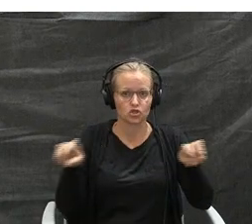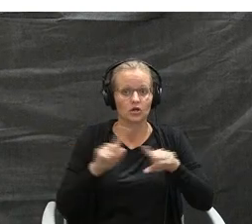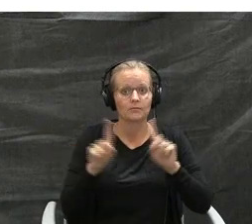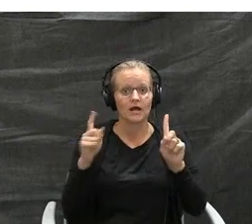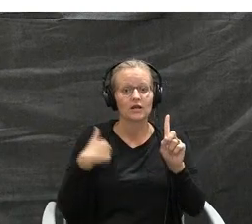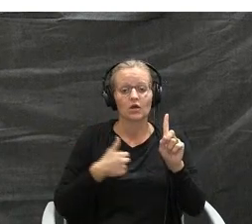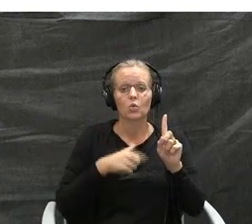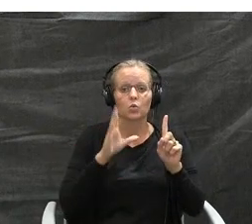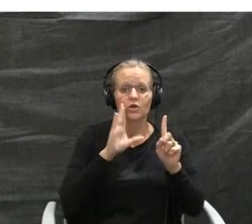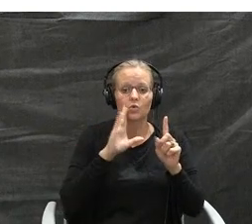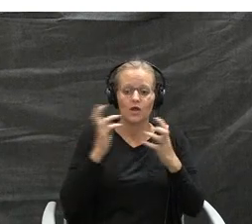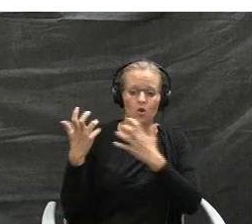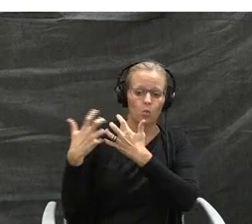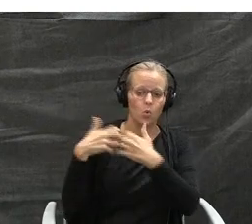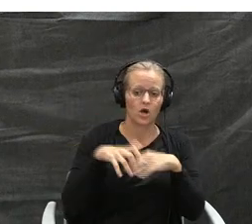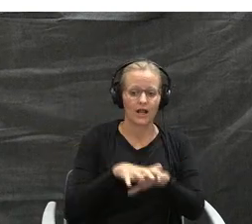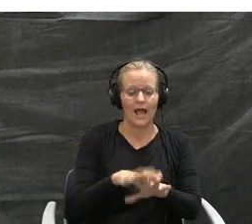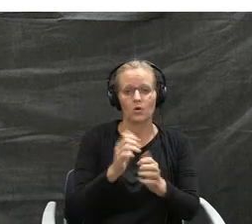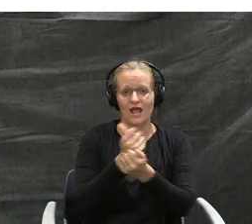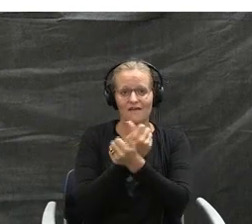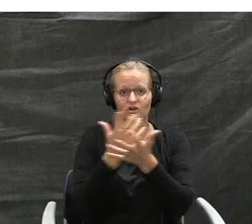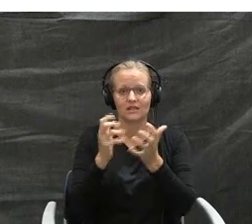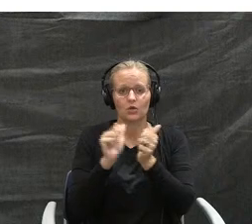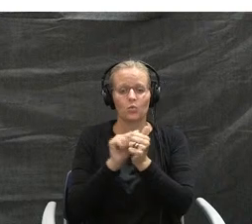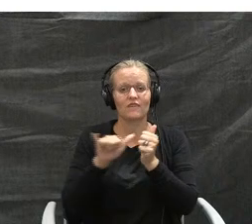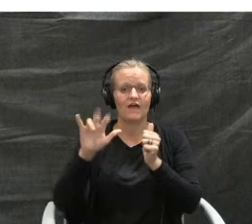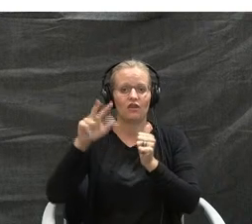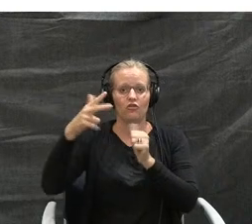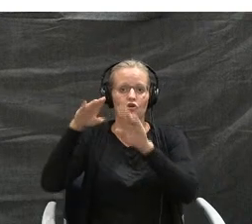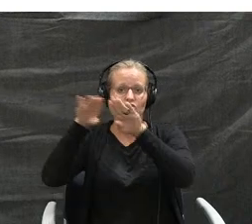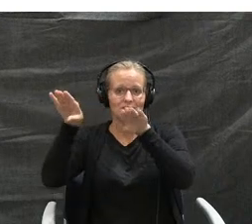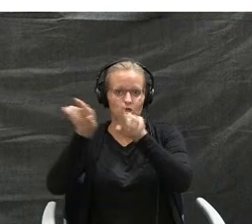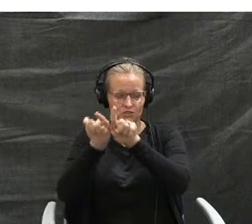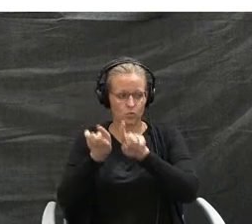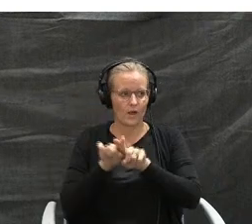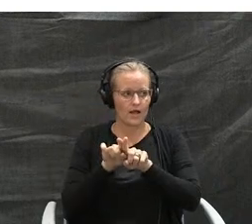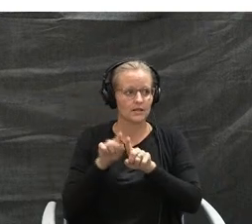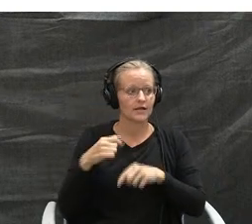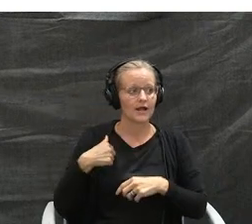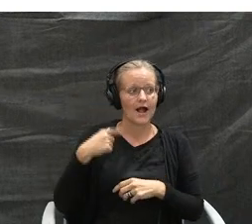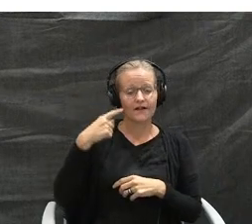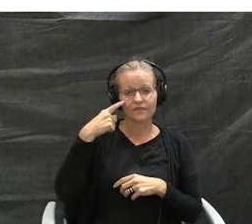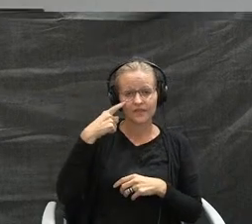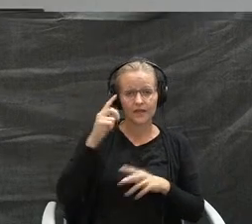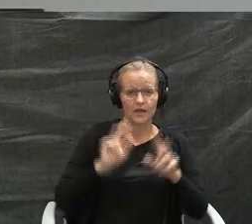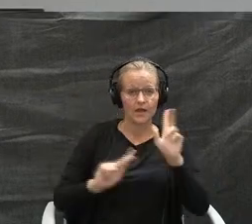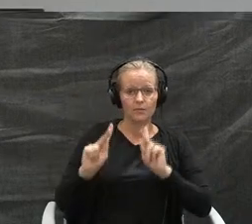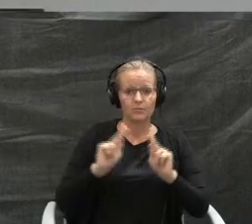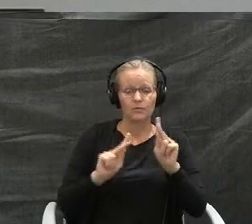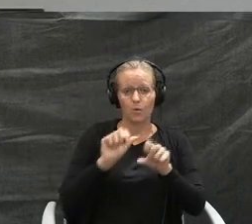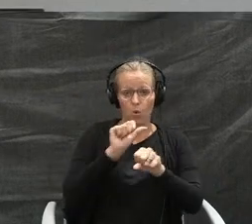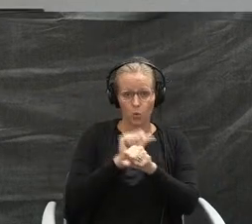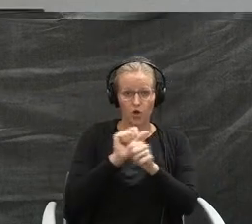that third tier as well. So I think the people who worked on this plan of just really done an